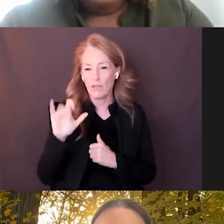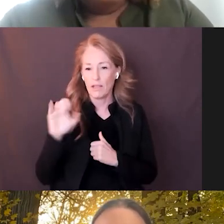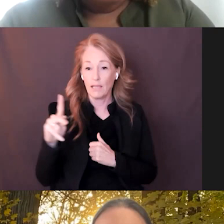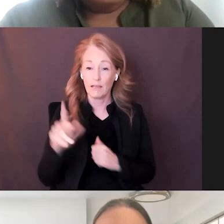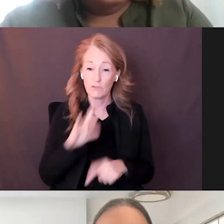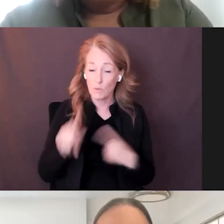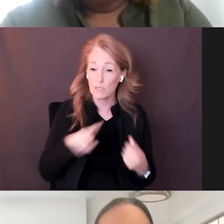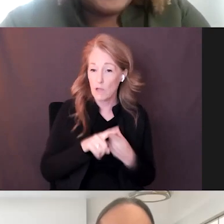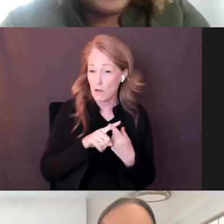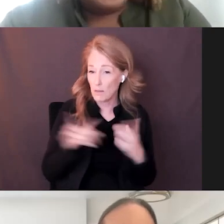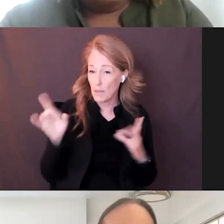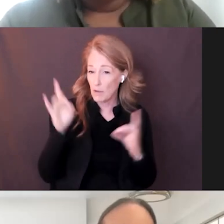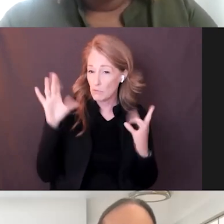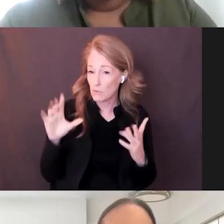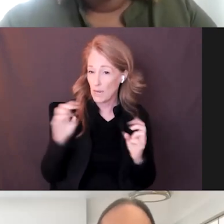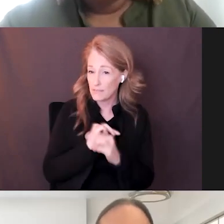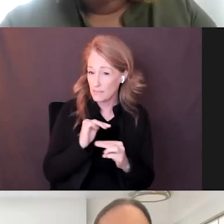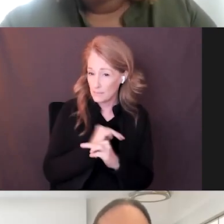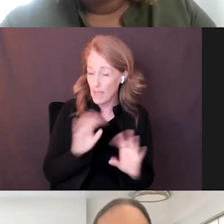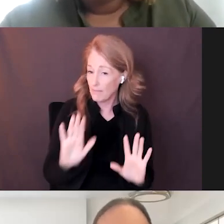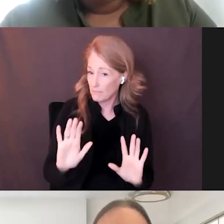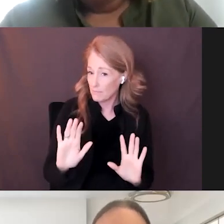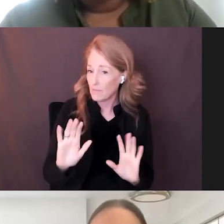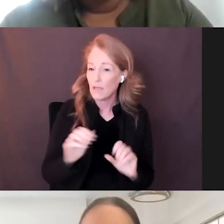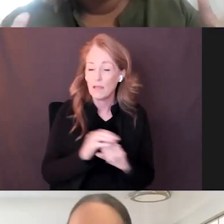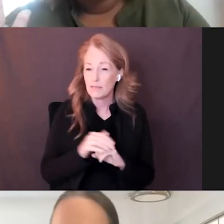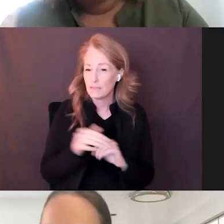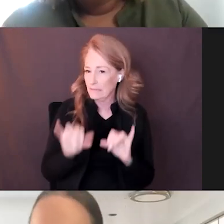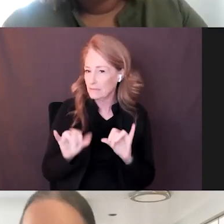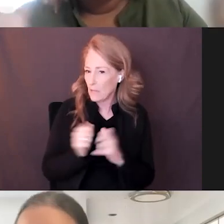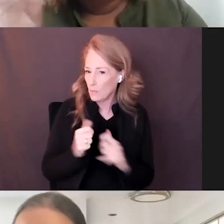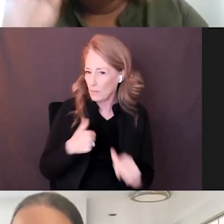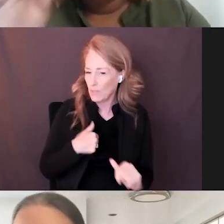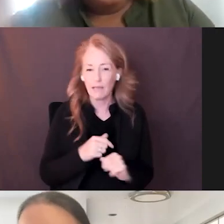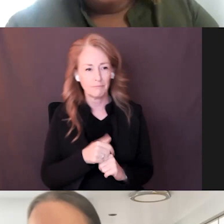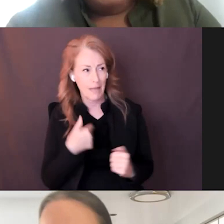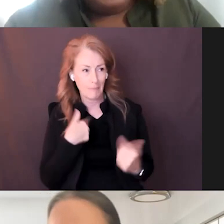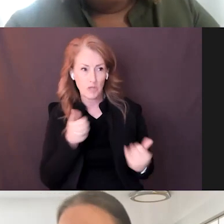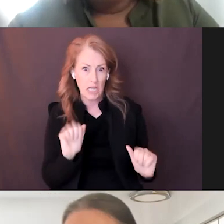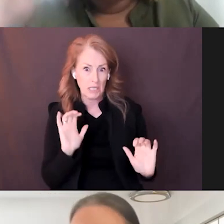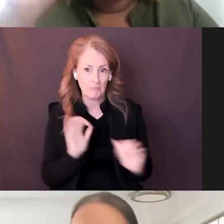STICK WITH ME. I AM TRYING TO.